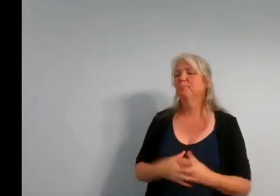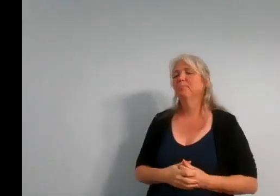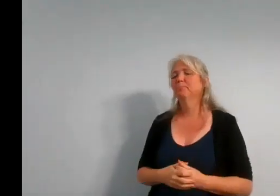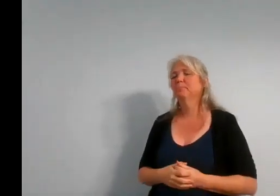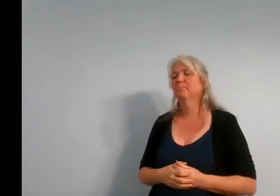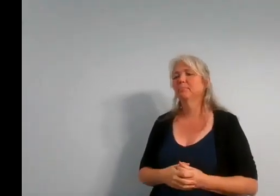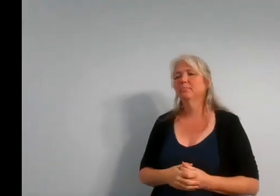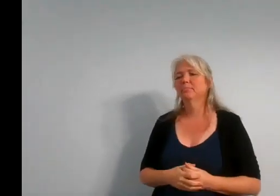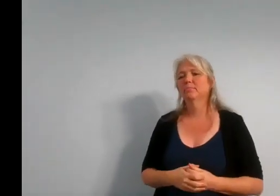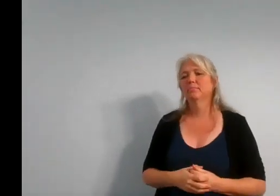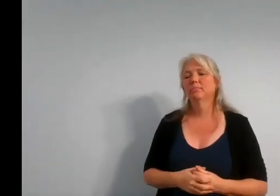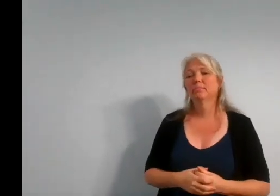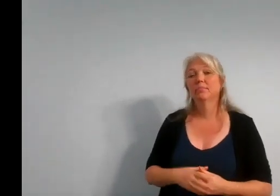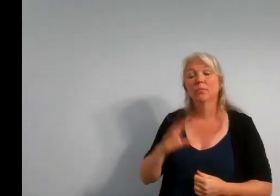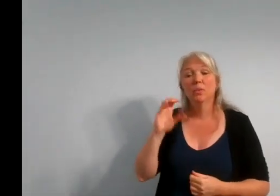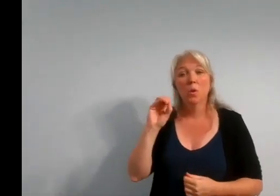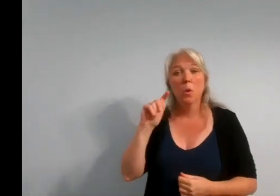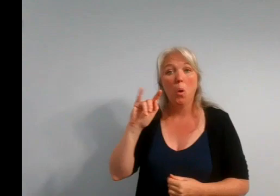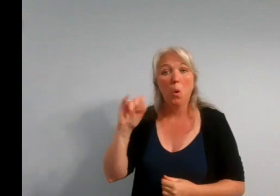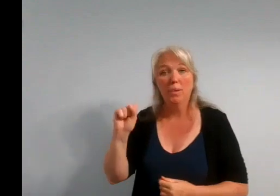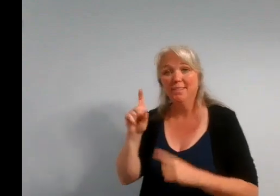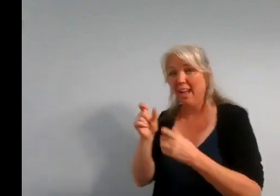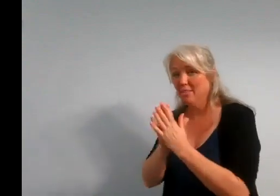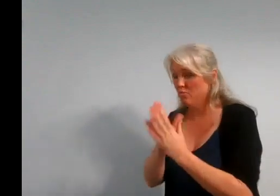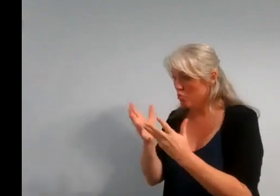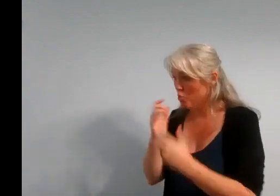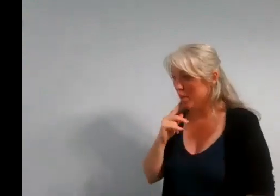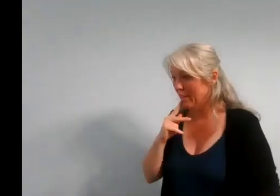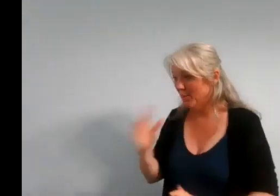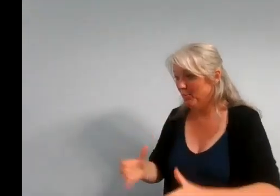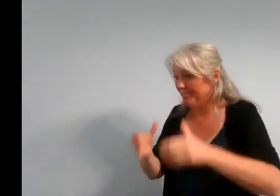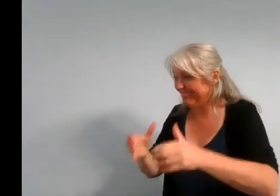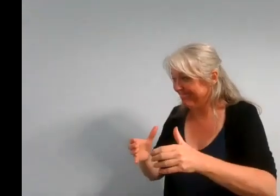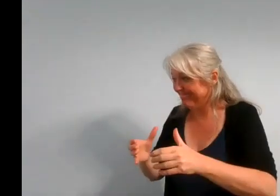“Do you want a pickle?” Otis asked, holding up his big jar of pickles.